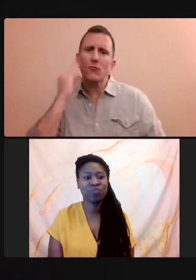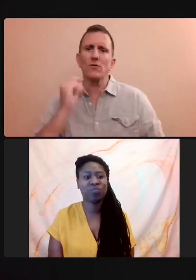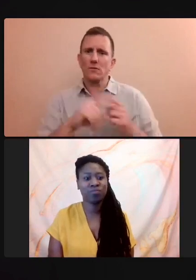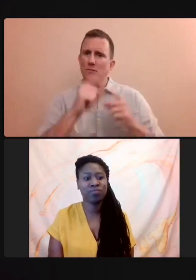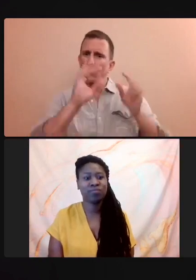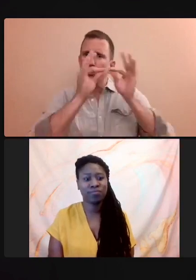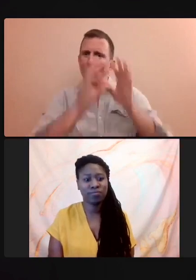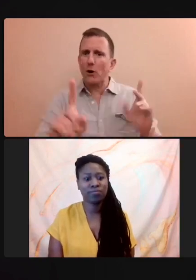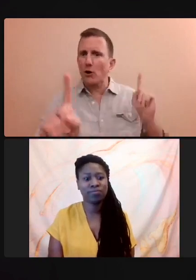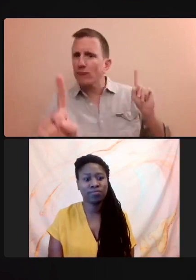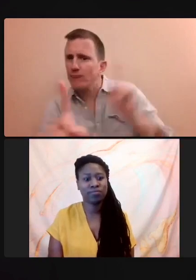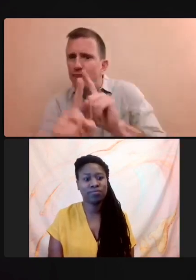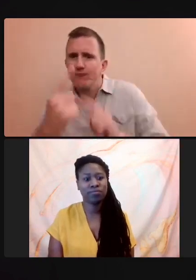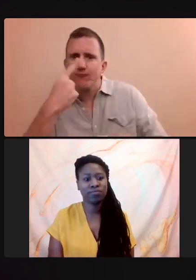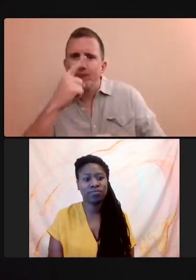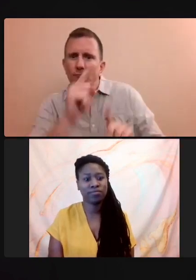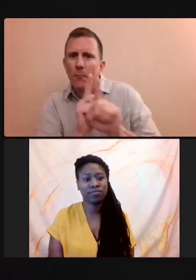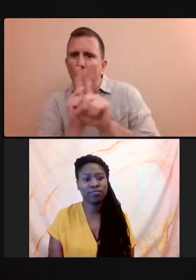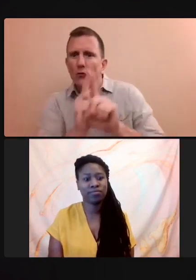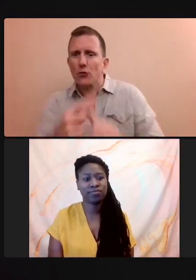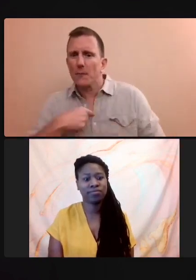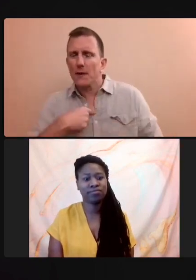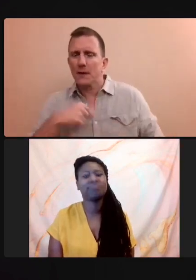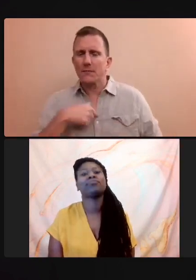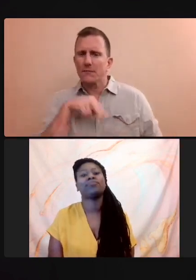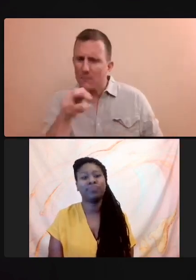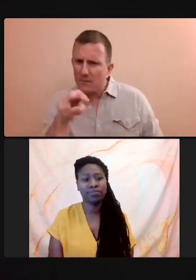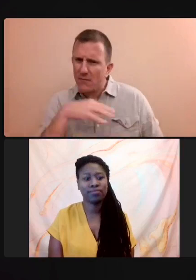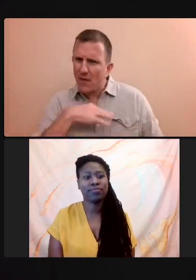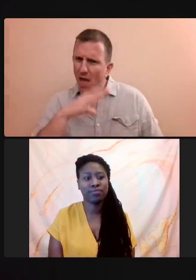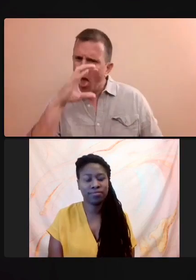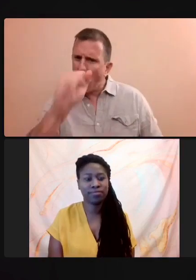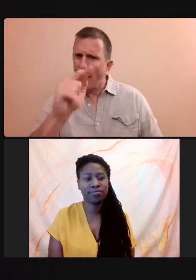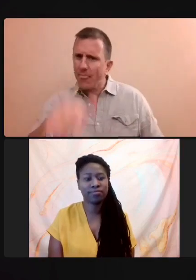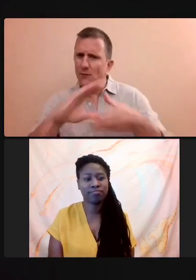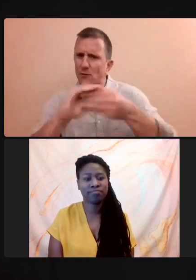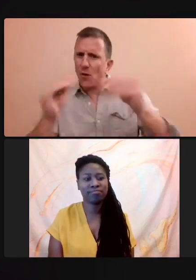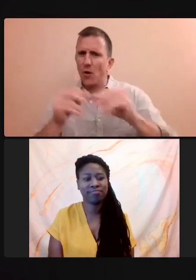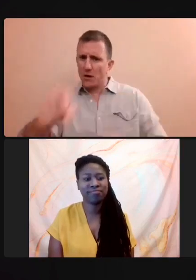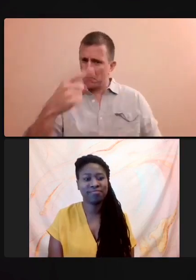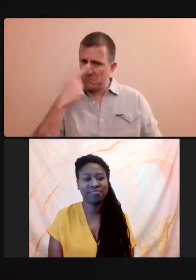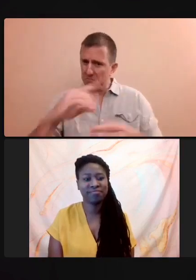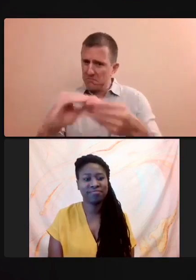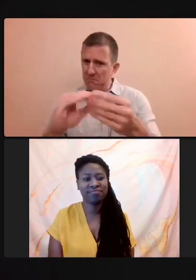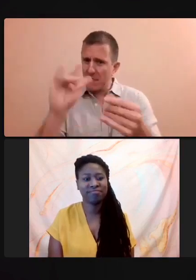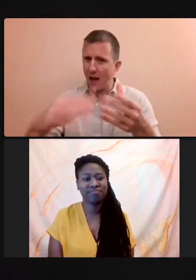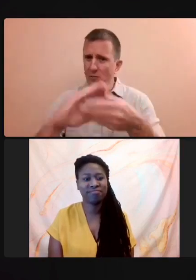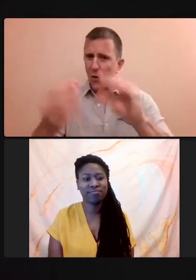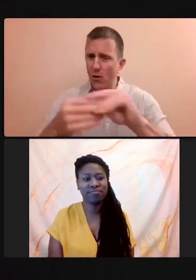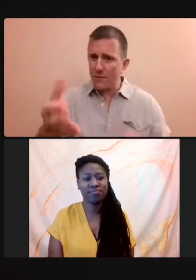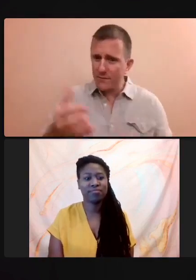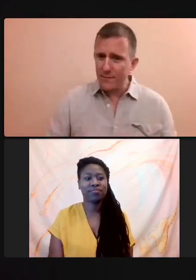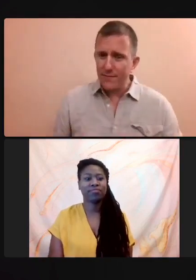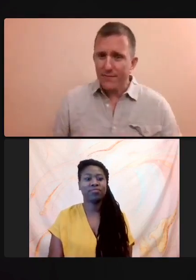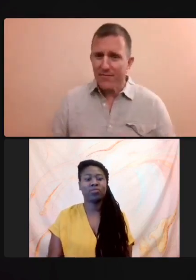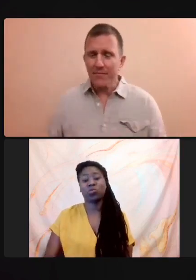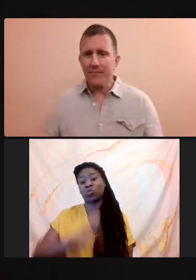working with interpreters who had asked you to mentor them, and the story that you told was just fascinating. Would you mind retelling that tonight? Sure.